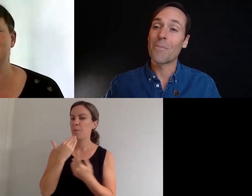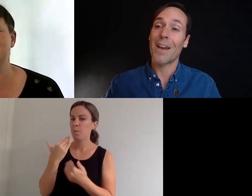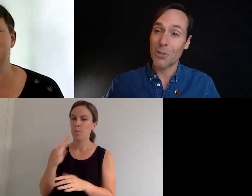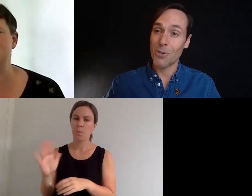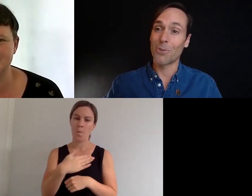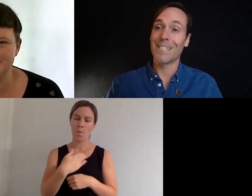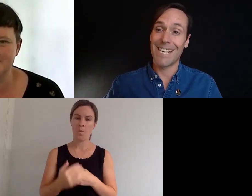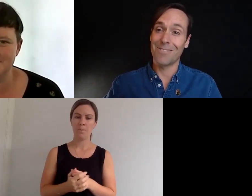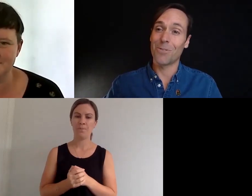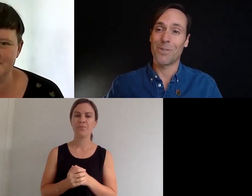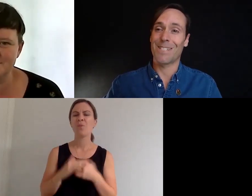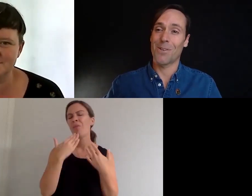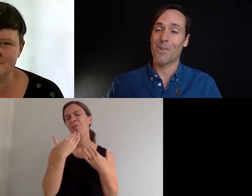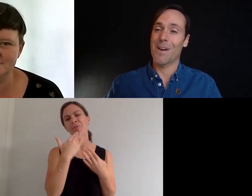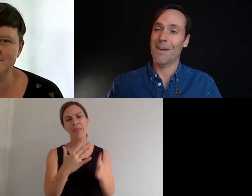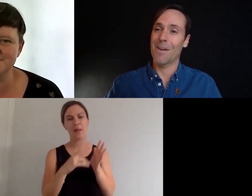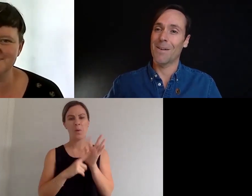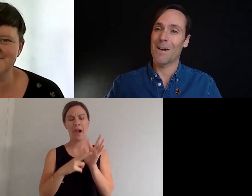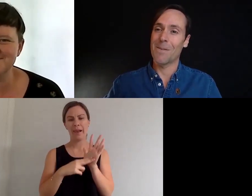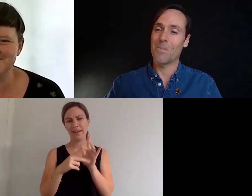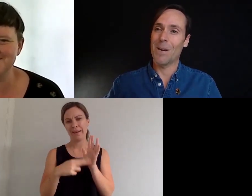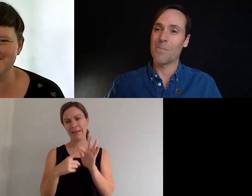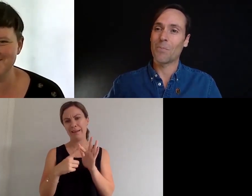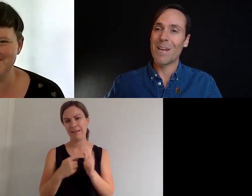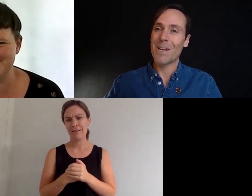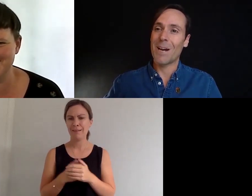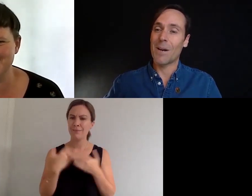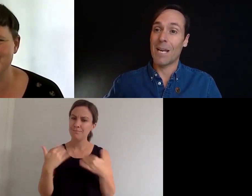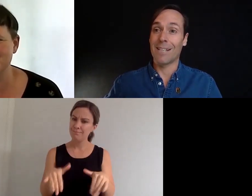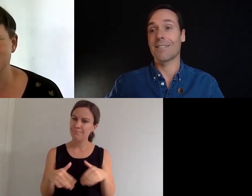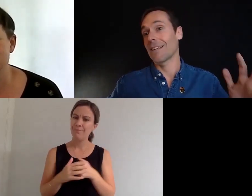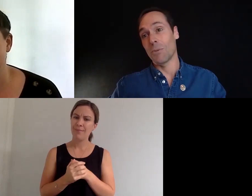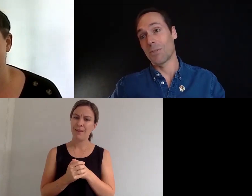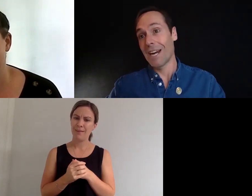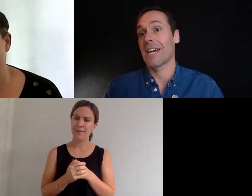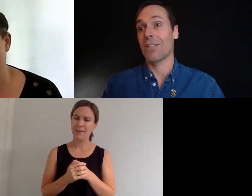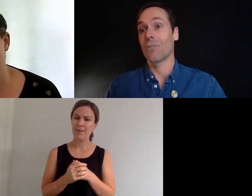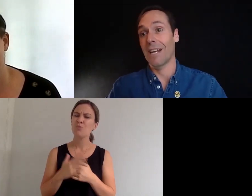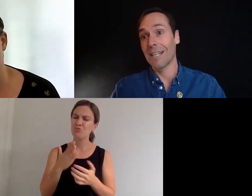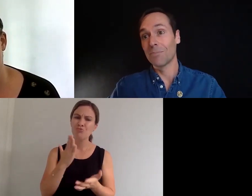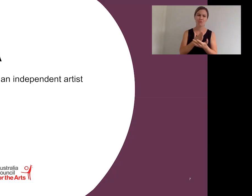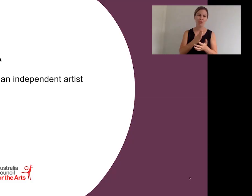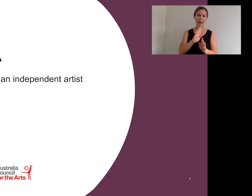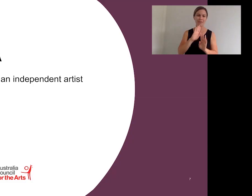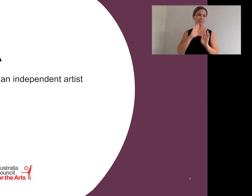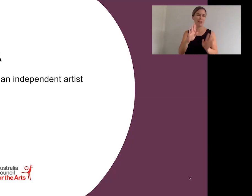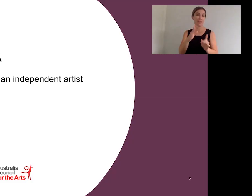Thank you, Lenine. It was great having you today.